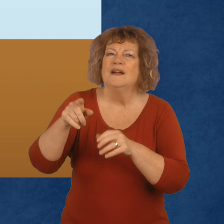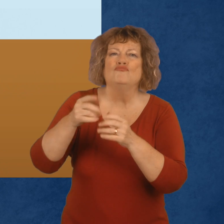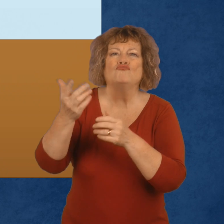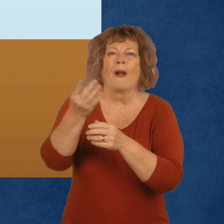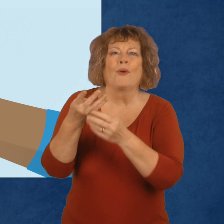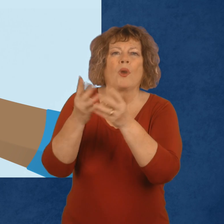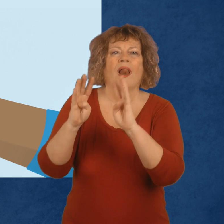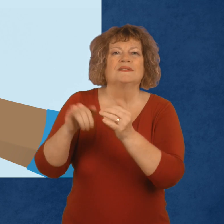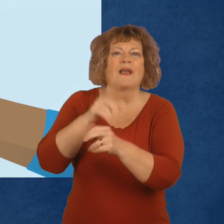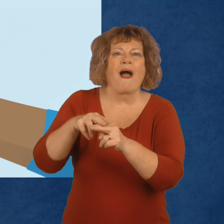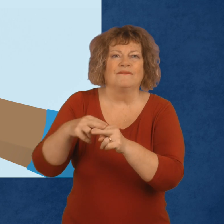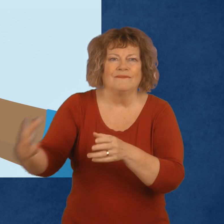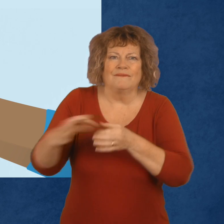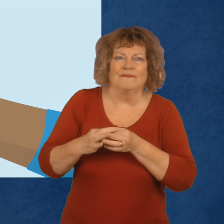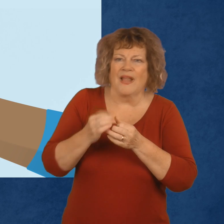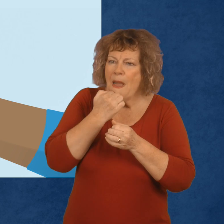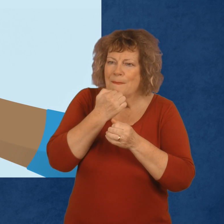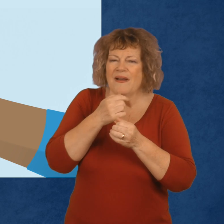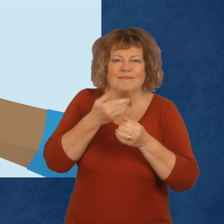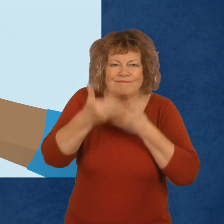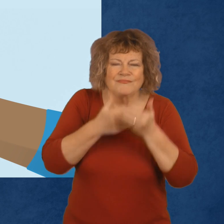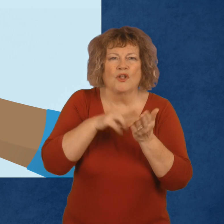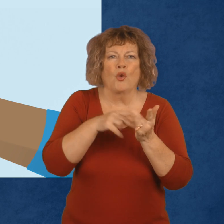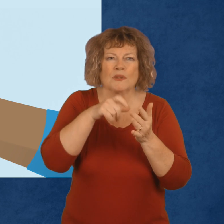It’s best to have this number saved in your phone before the hearing.